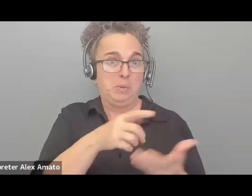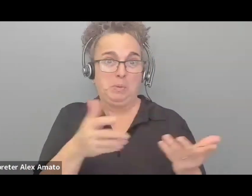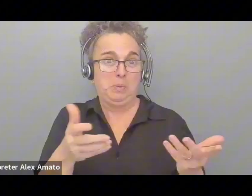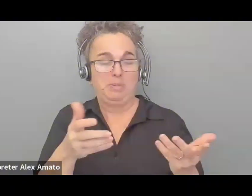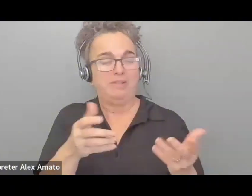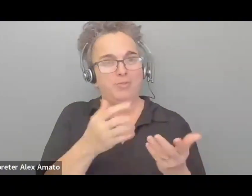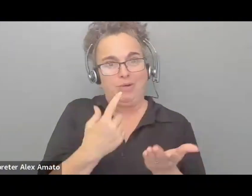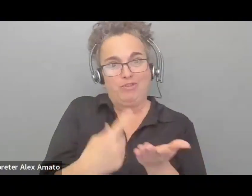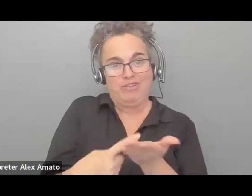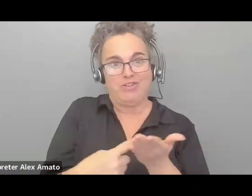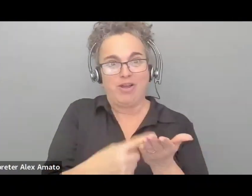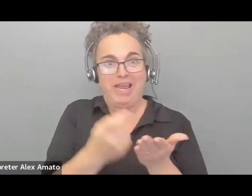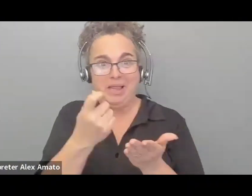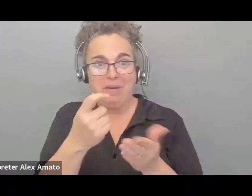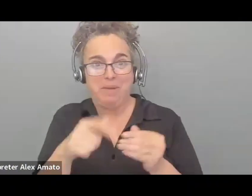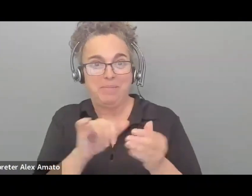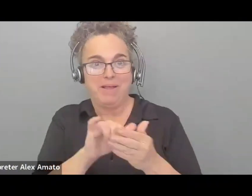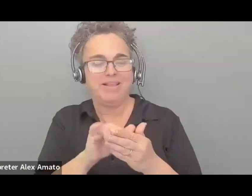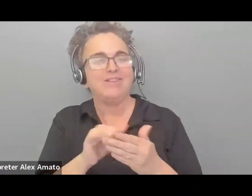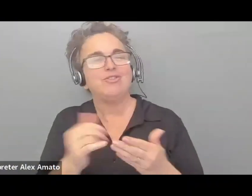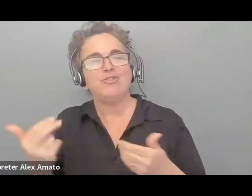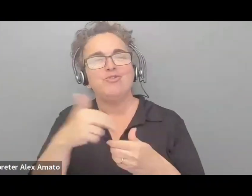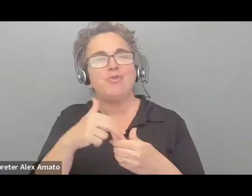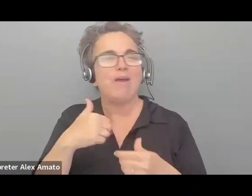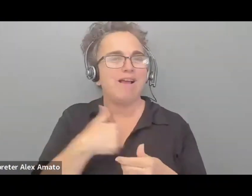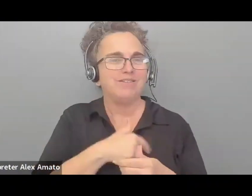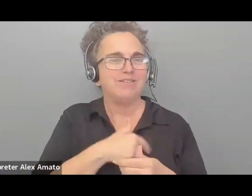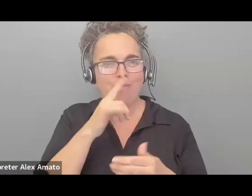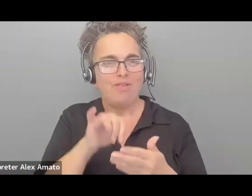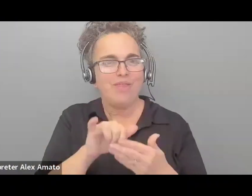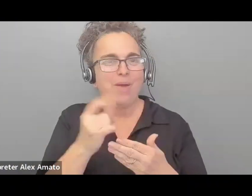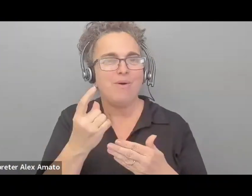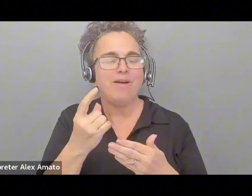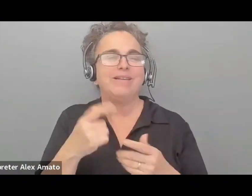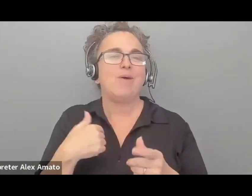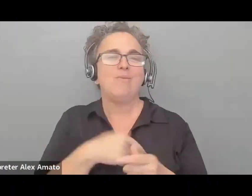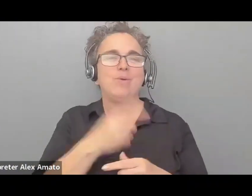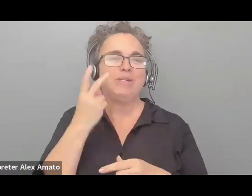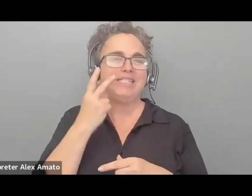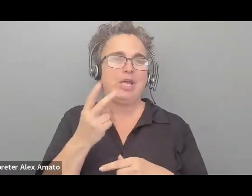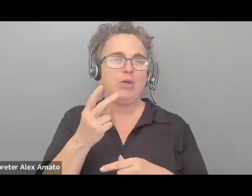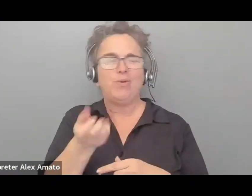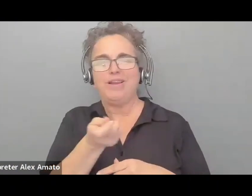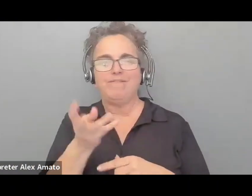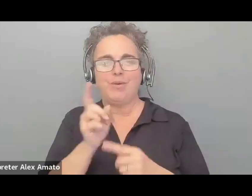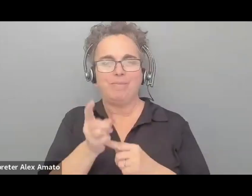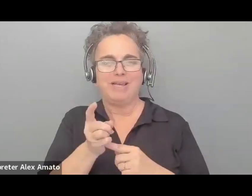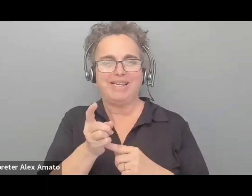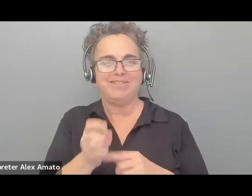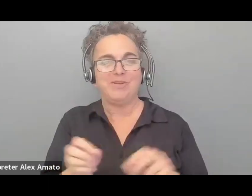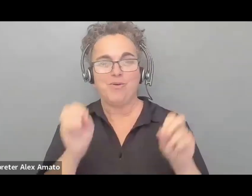So we invite you to join us for that one and we will see you in a few minutes. So again, thank you everybody